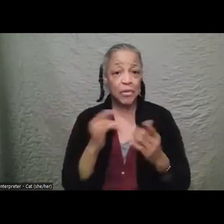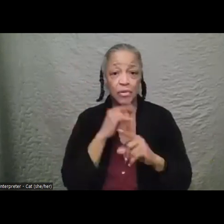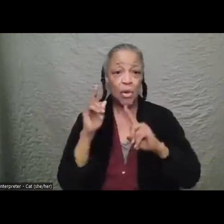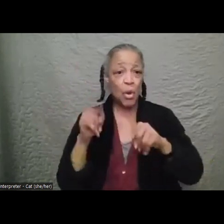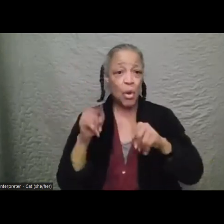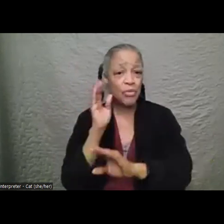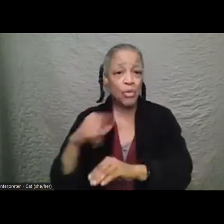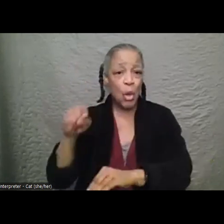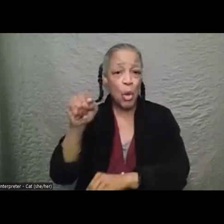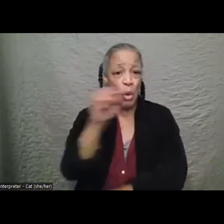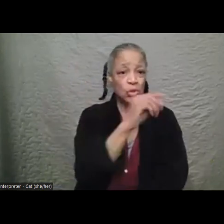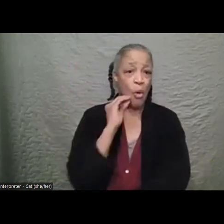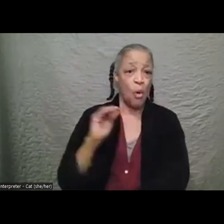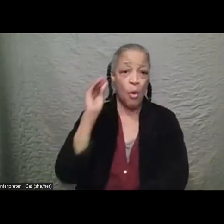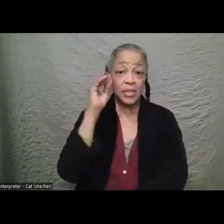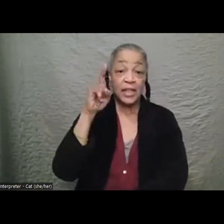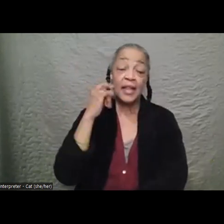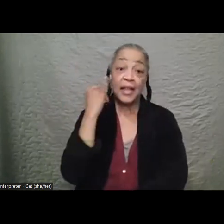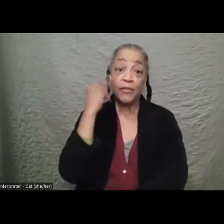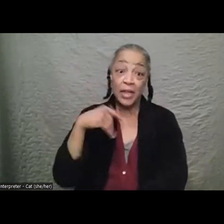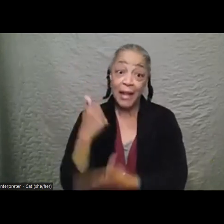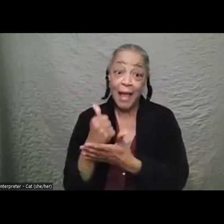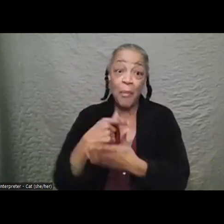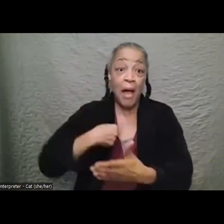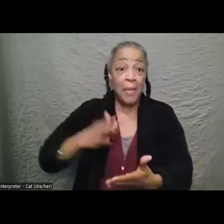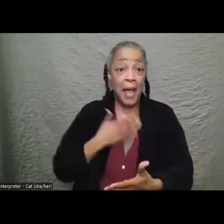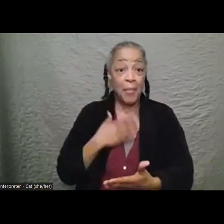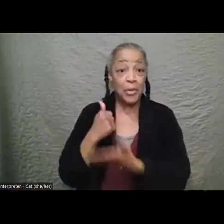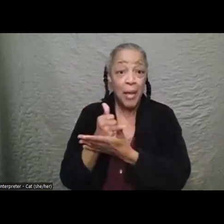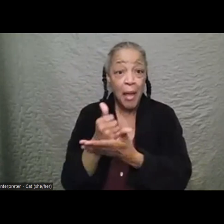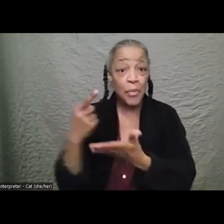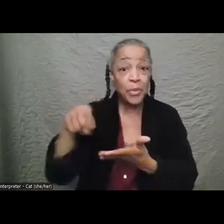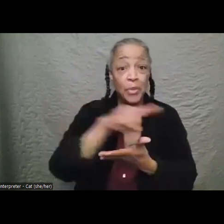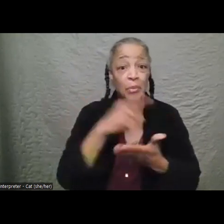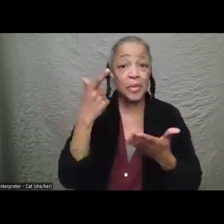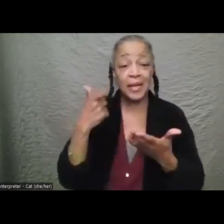If you need help, I'm happy to go help out because I do it out of love.